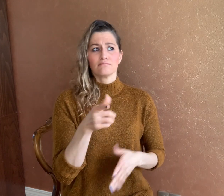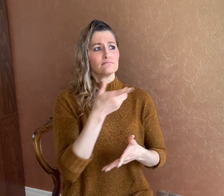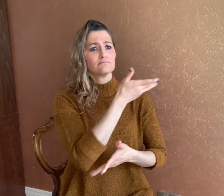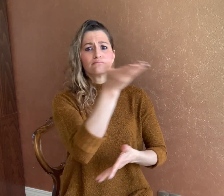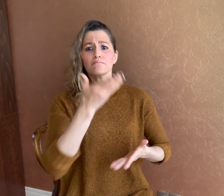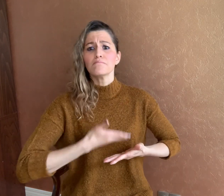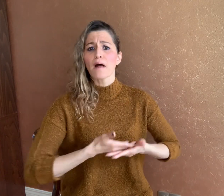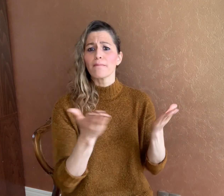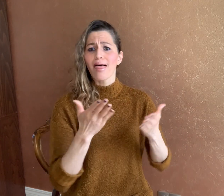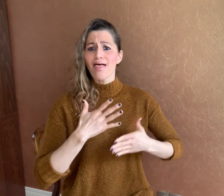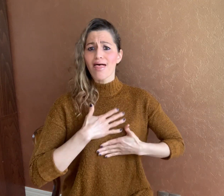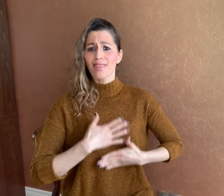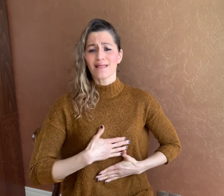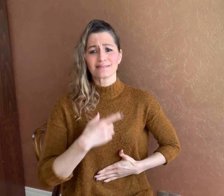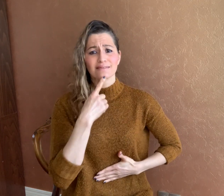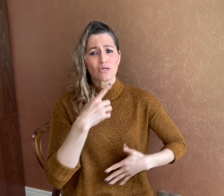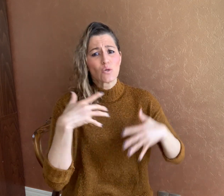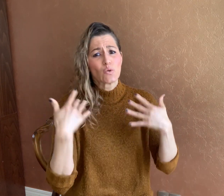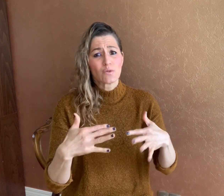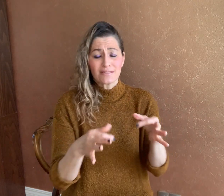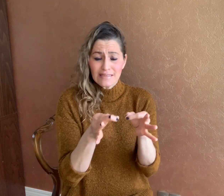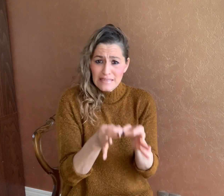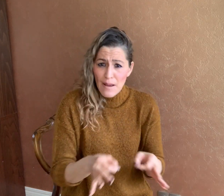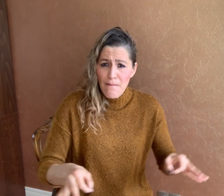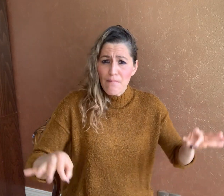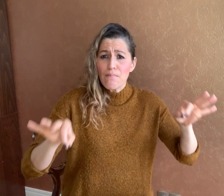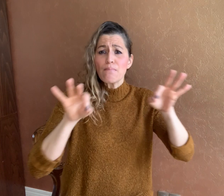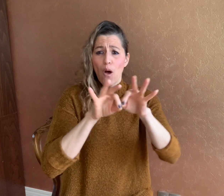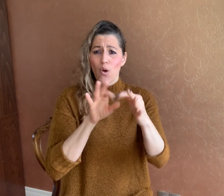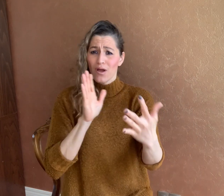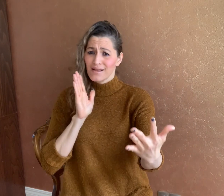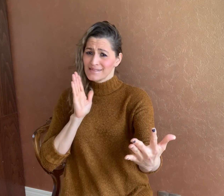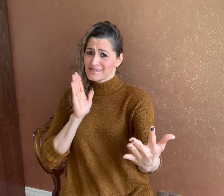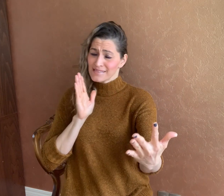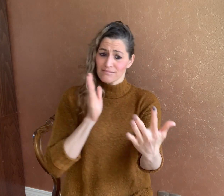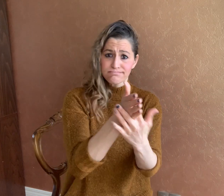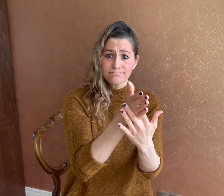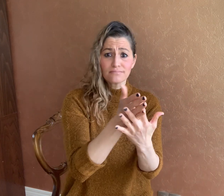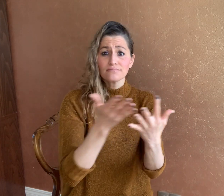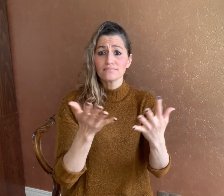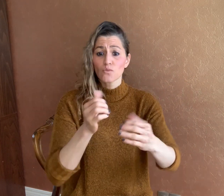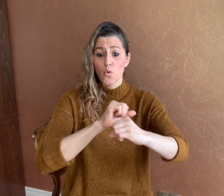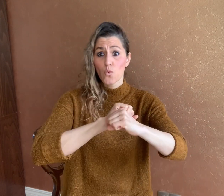a crucially important public health intervention